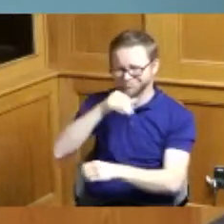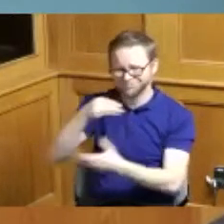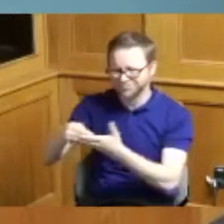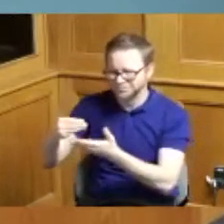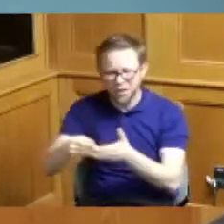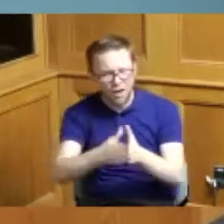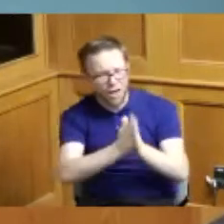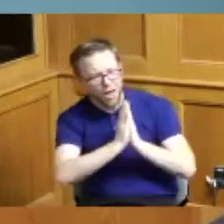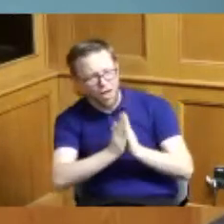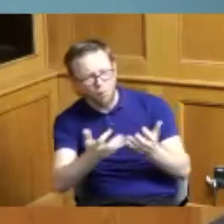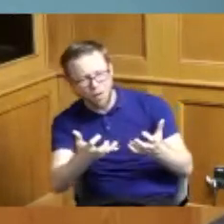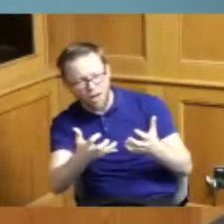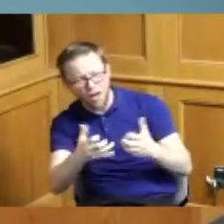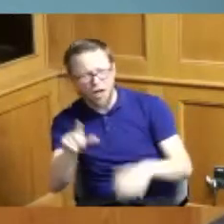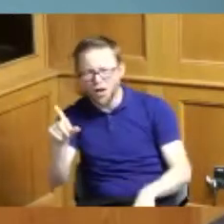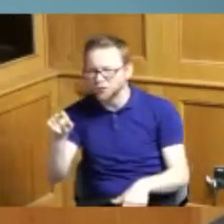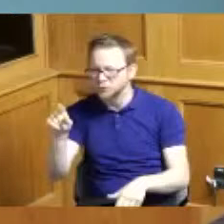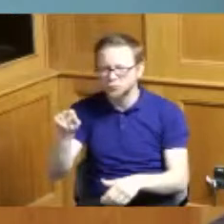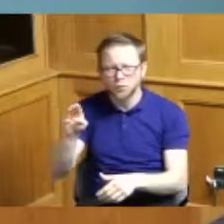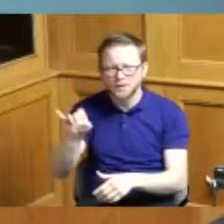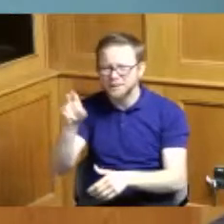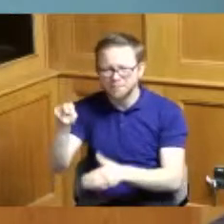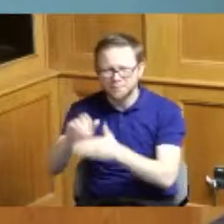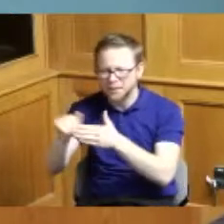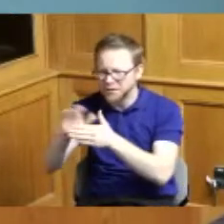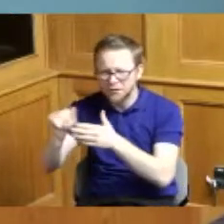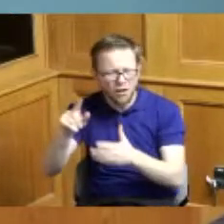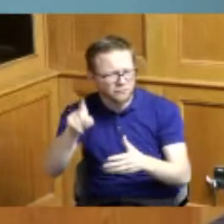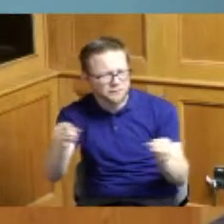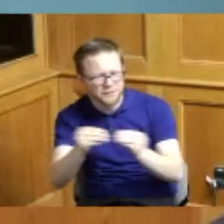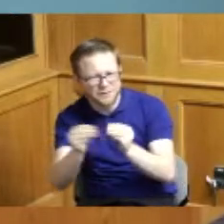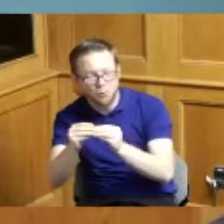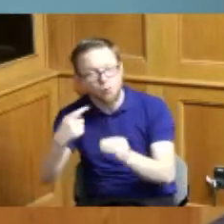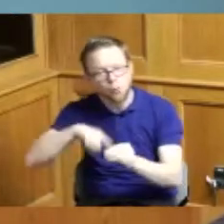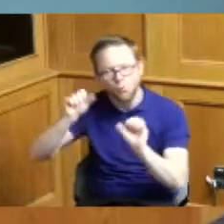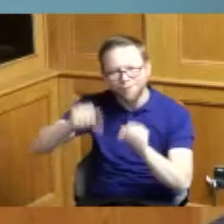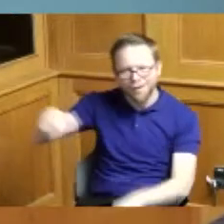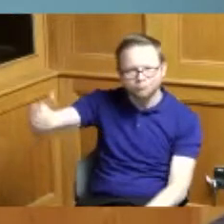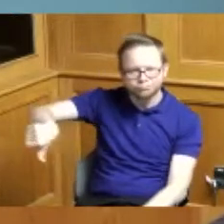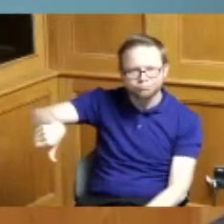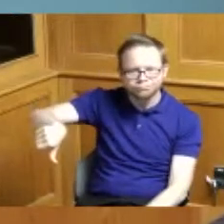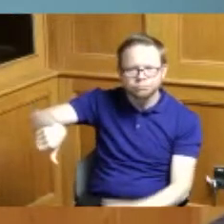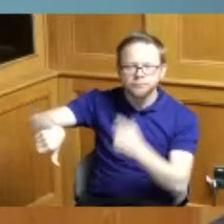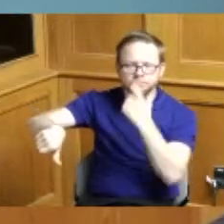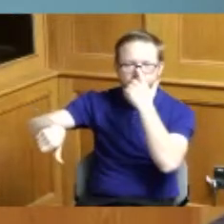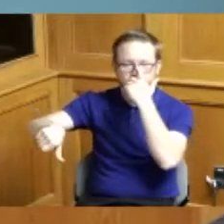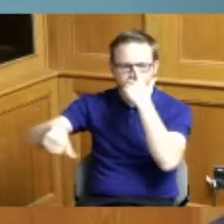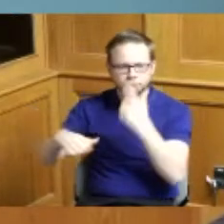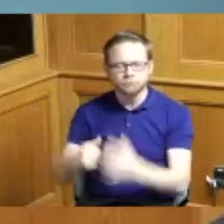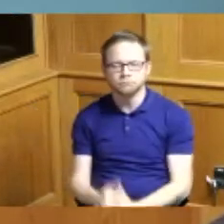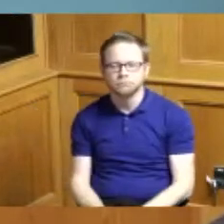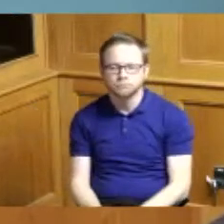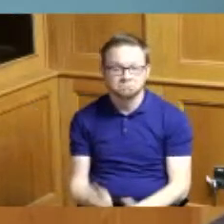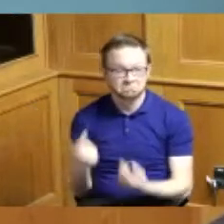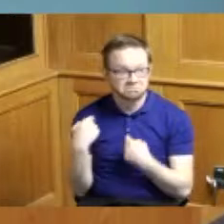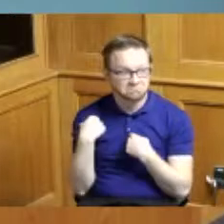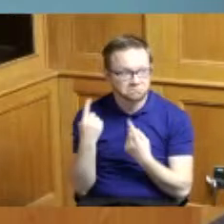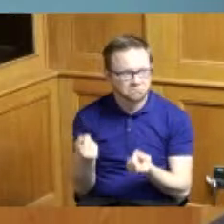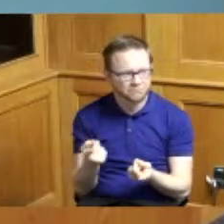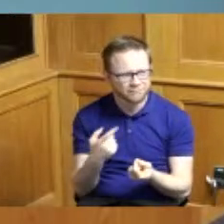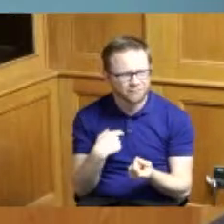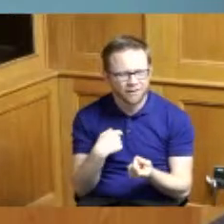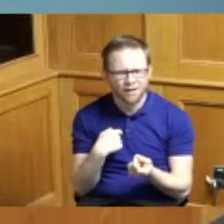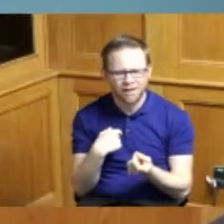you know with 20 more million that they need now I haven't heard anything uh about how great this is